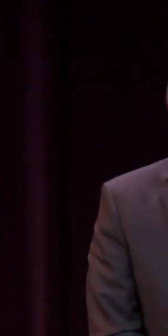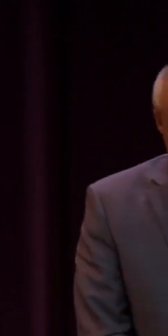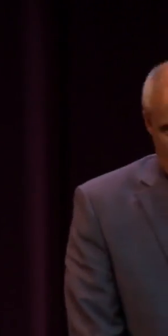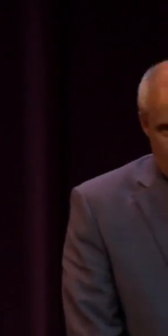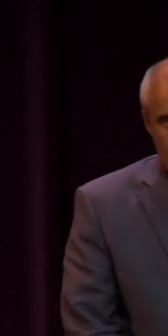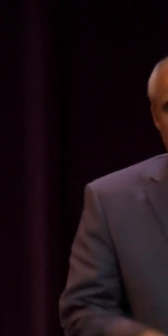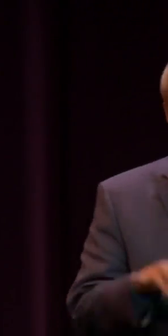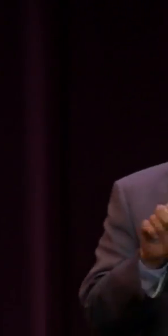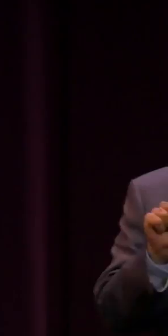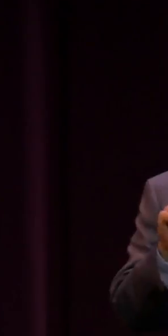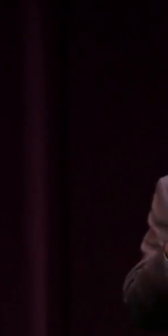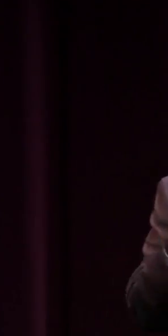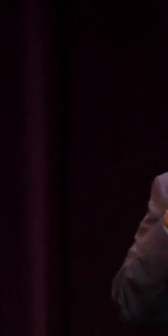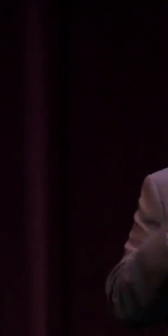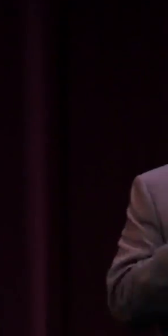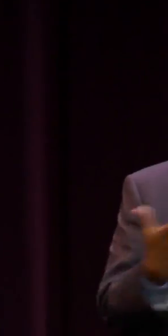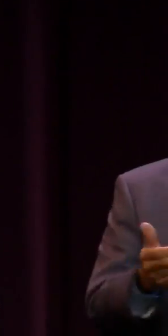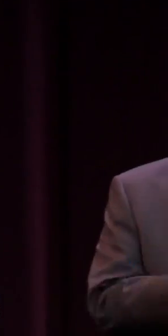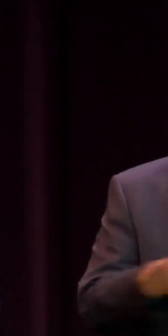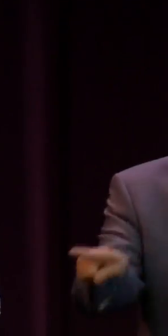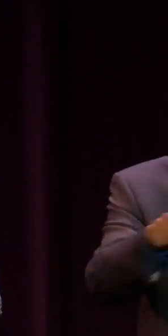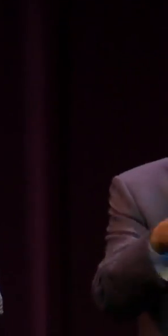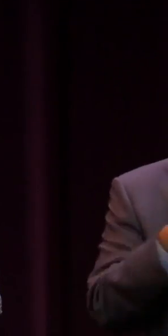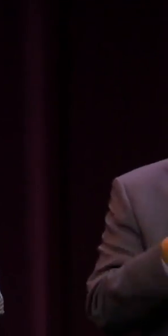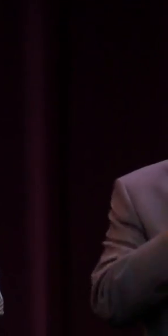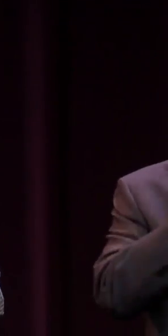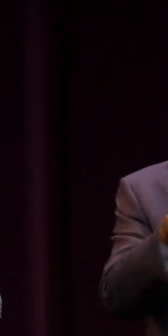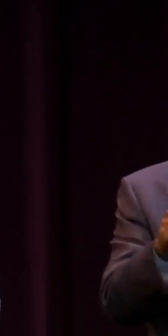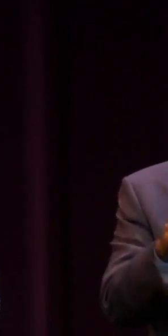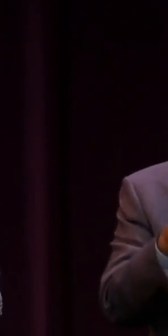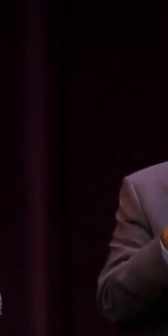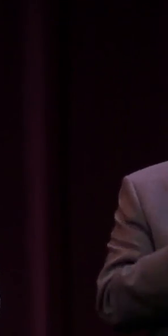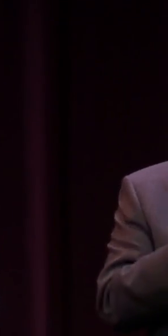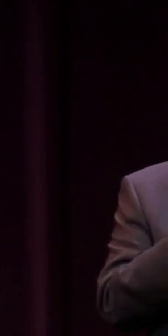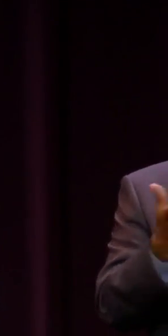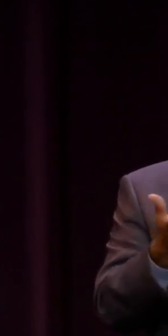AND SO WE ARE HERE WITH YOU. WE ARE ACTUALLY BRING ABOUT